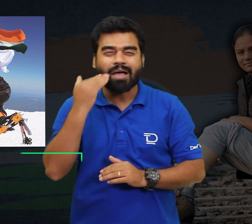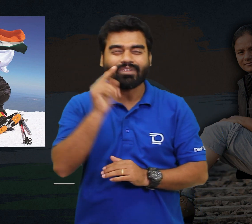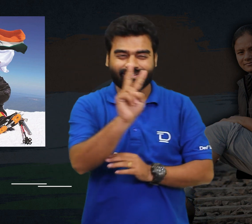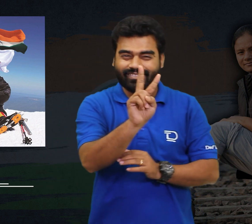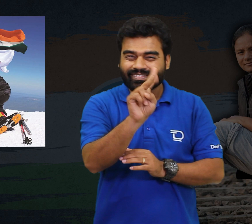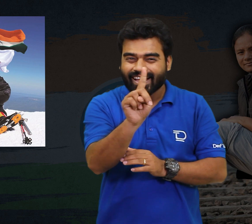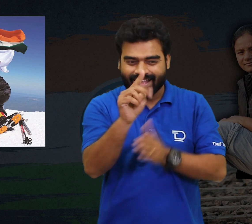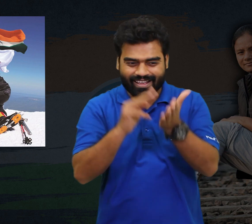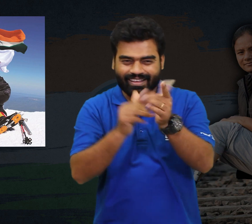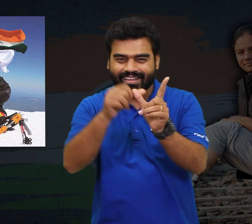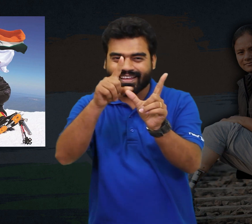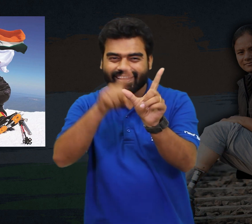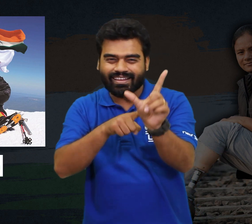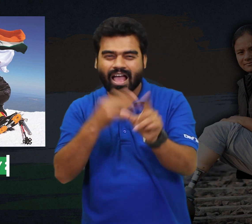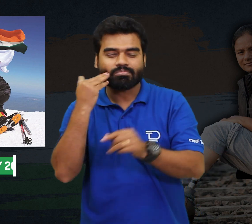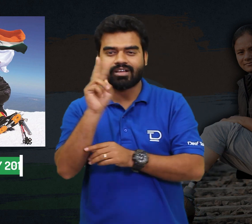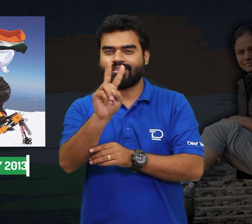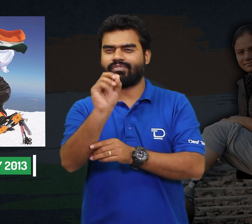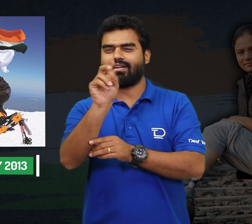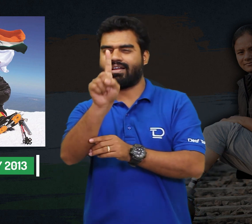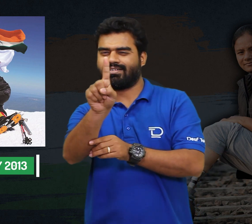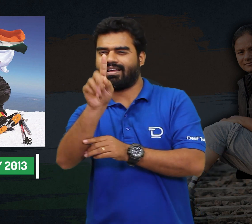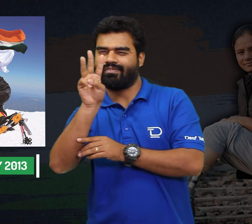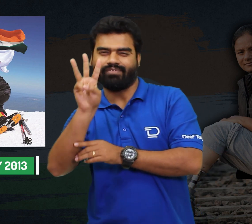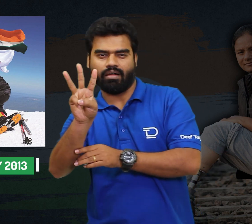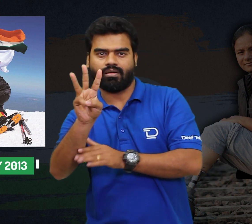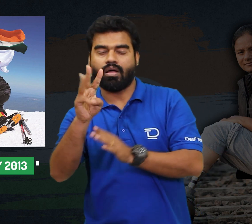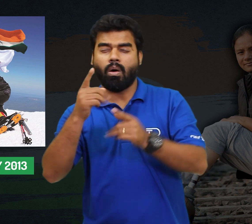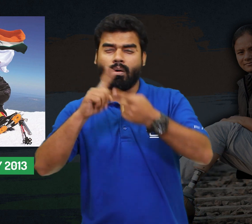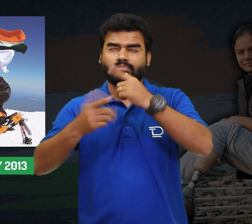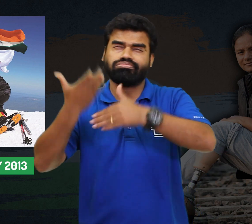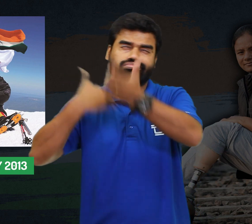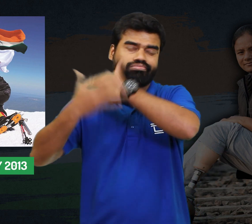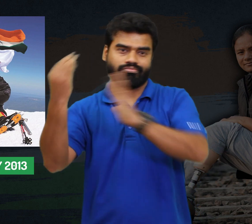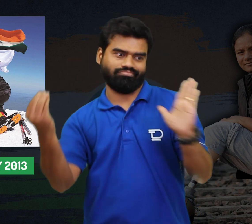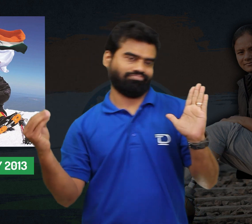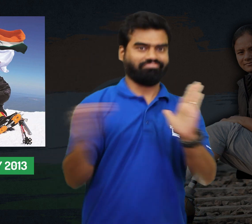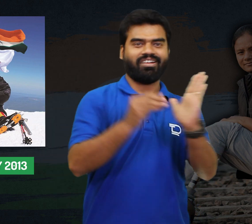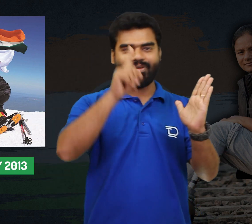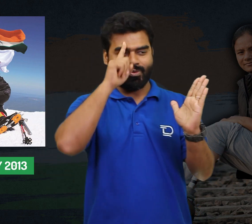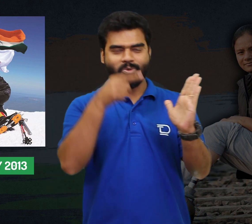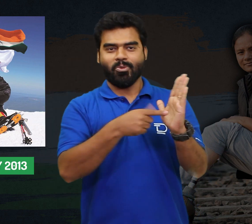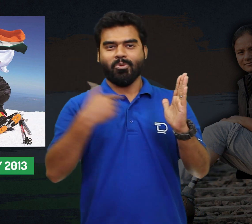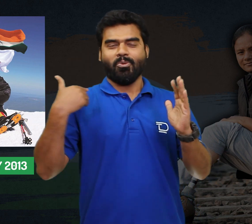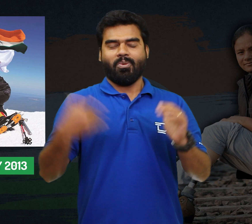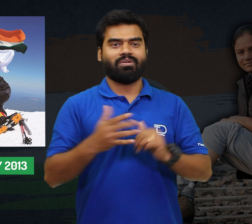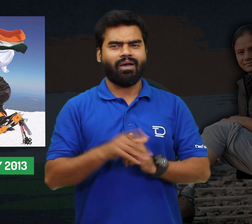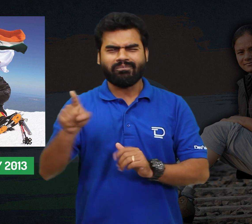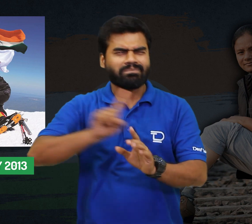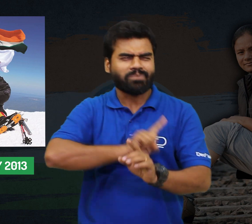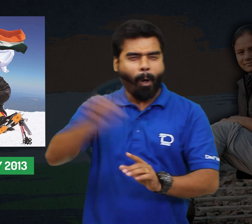Yes, on 21 May 2013 Arunima created history.